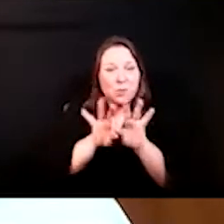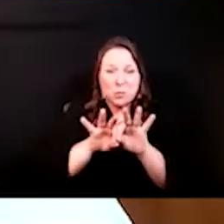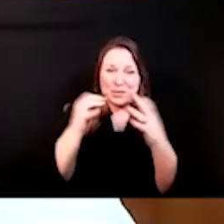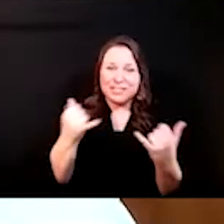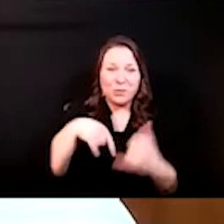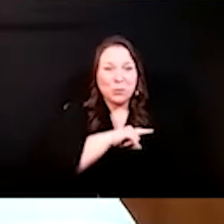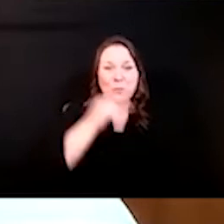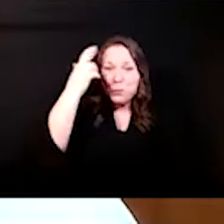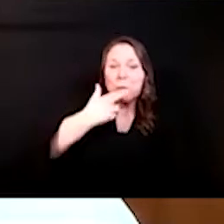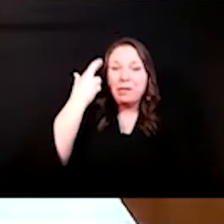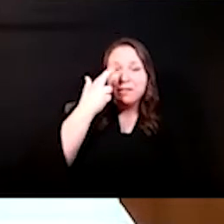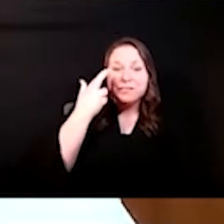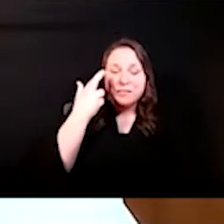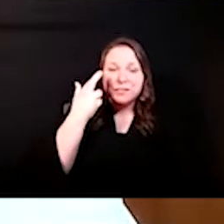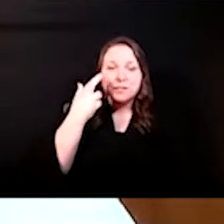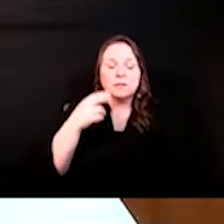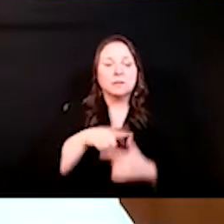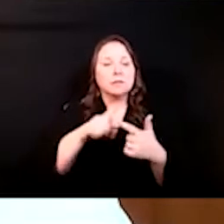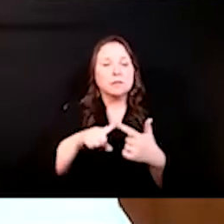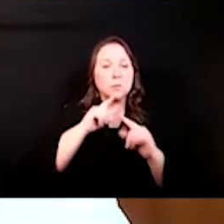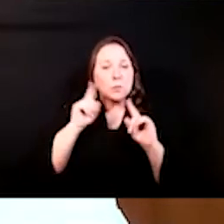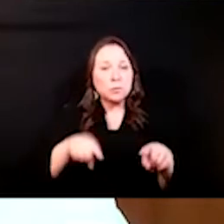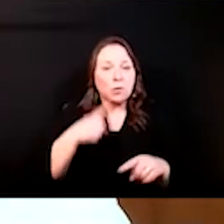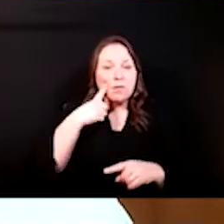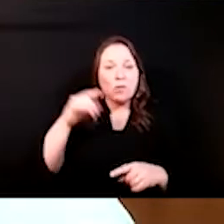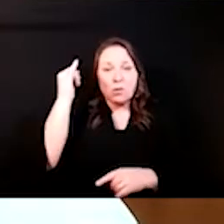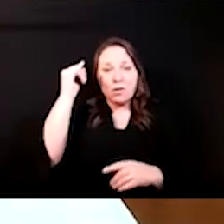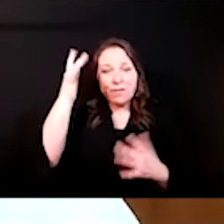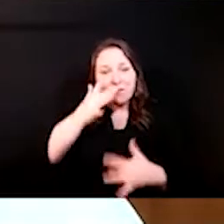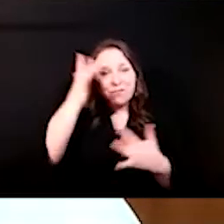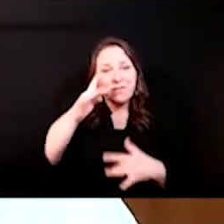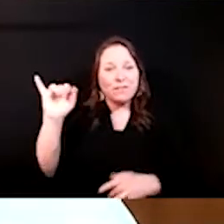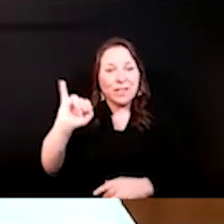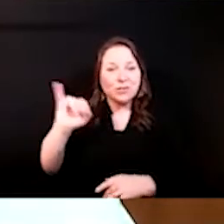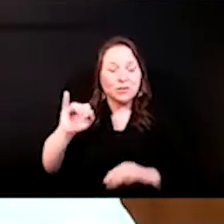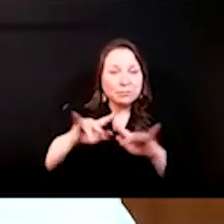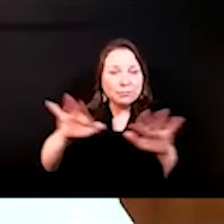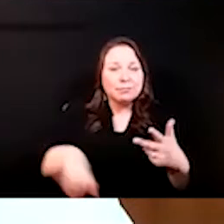HEALTH EQUITY. YOU REALIZE HOW IMPORTANT THIS IS. THE